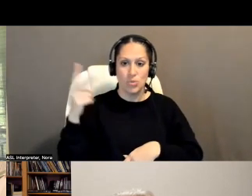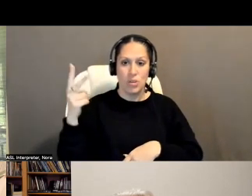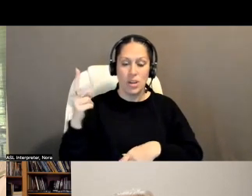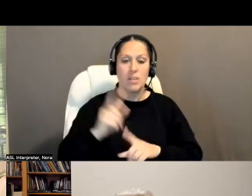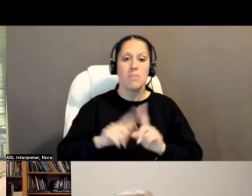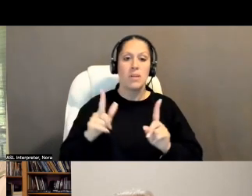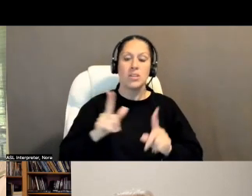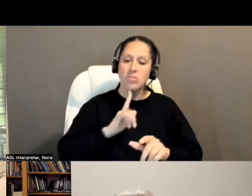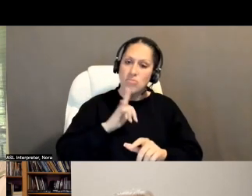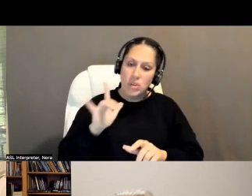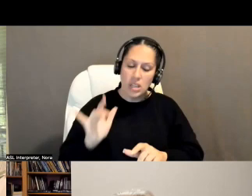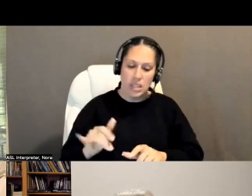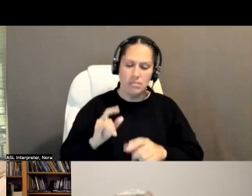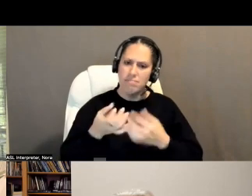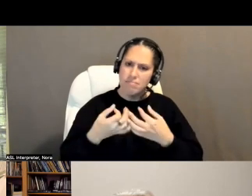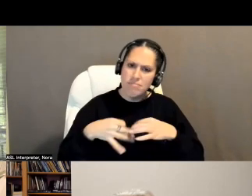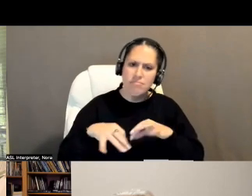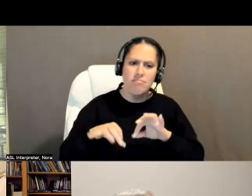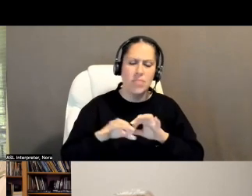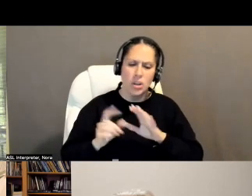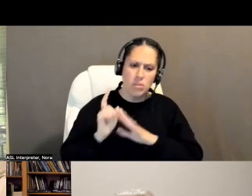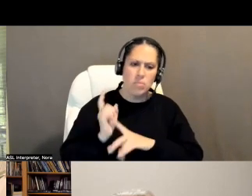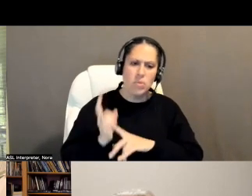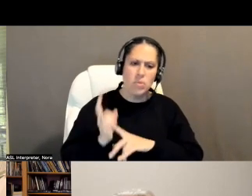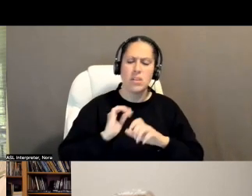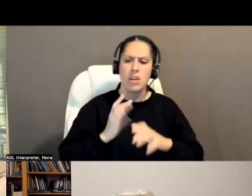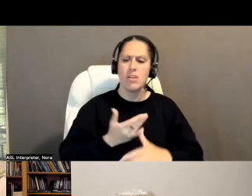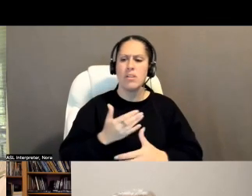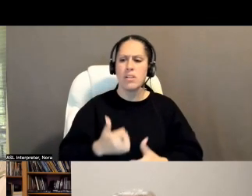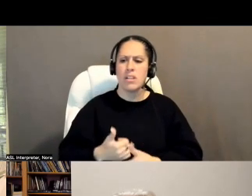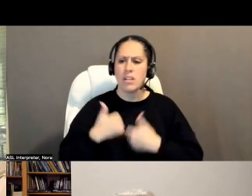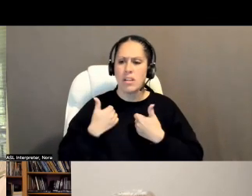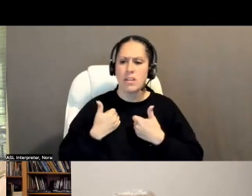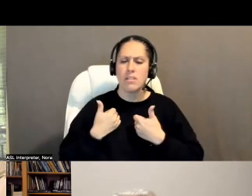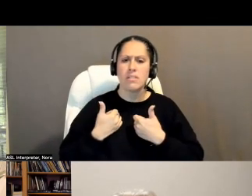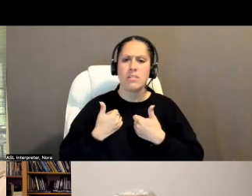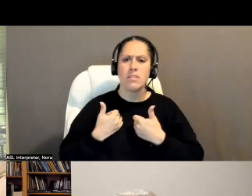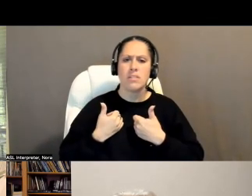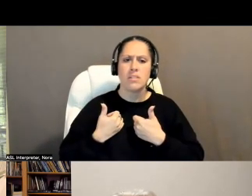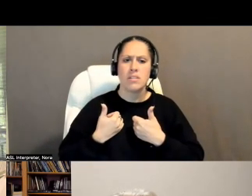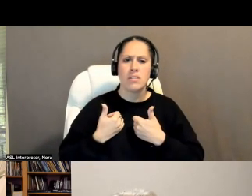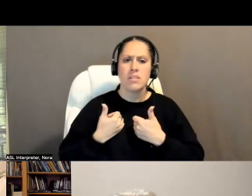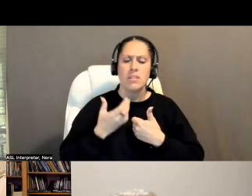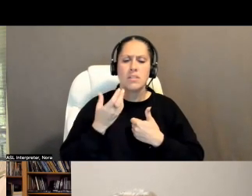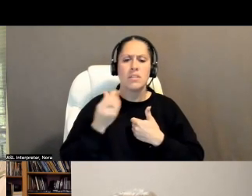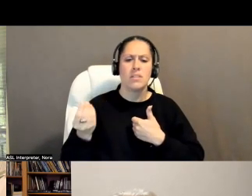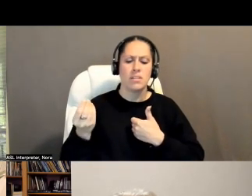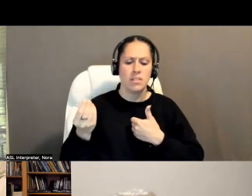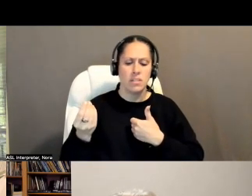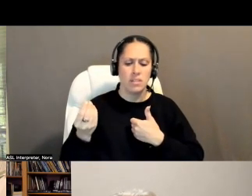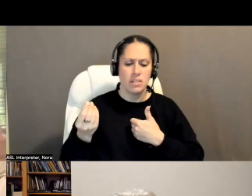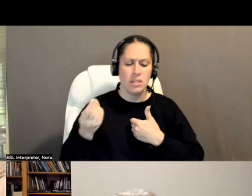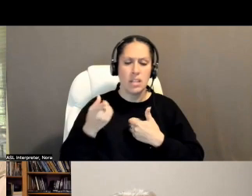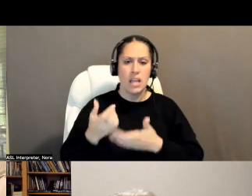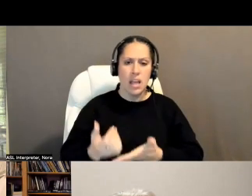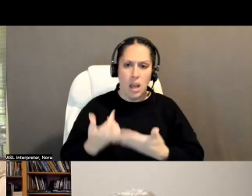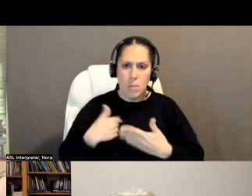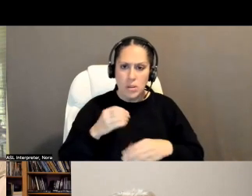really vital, important moments in our lives, and, and they help us move forward in a